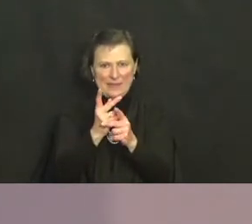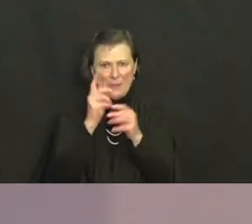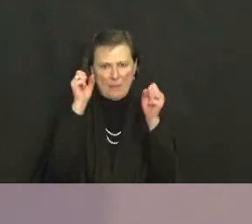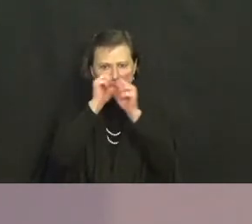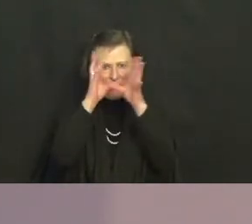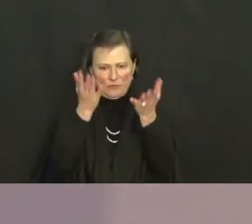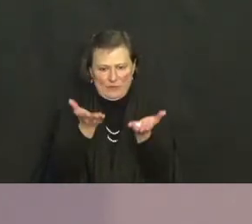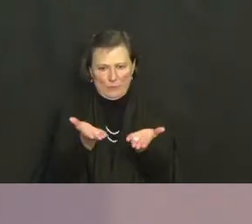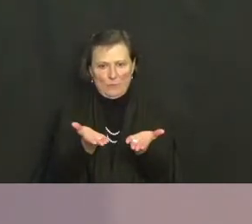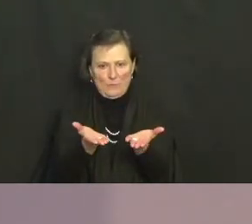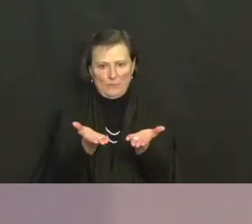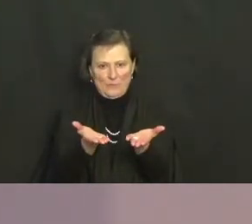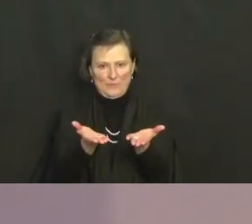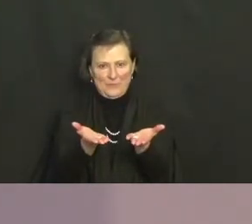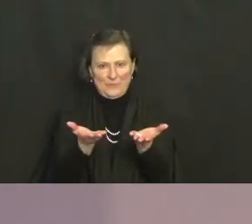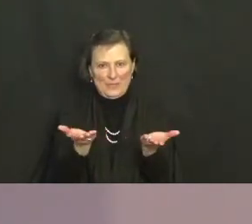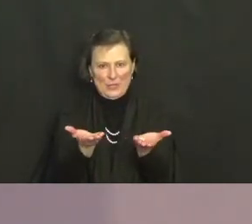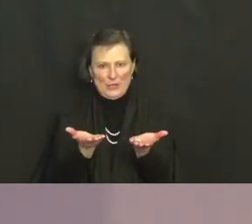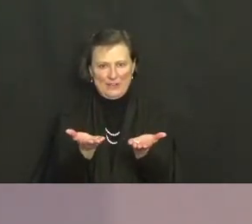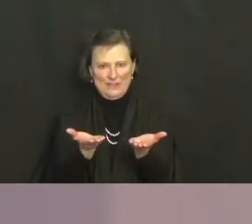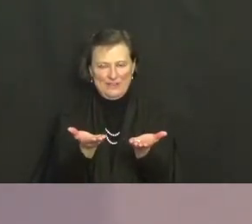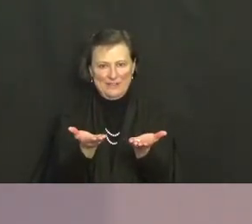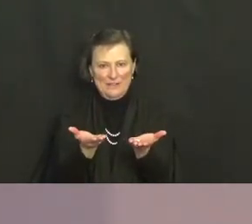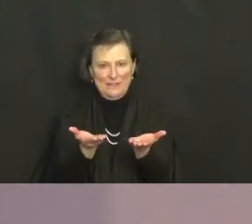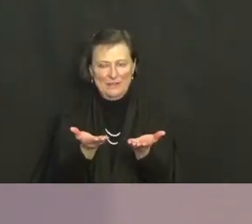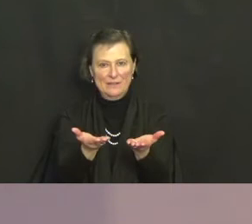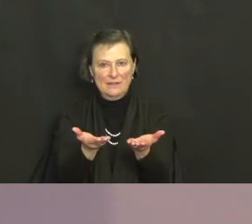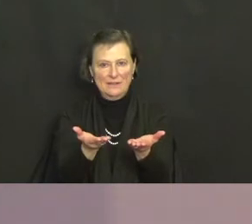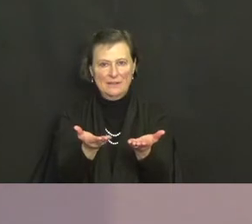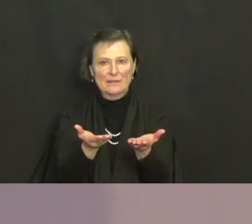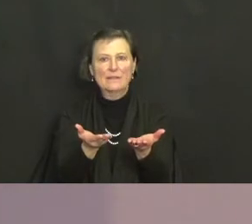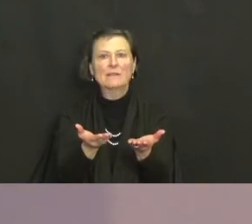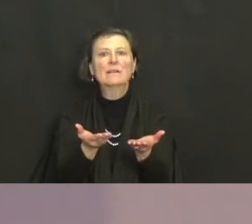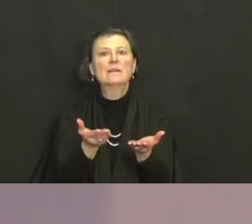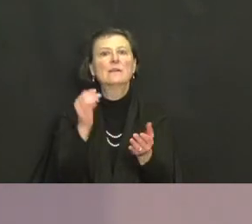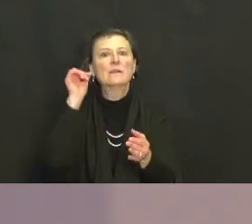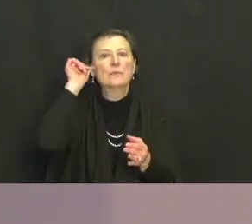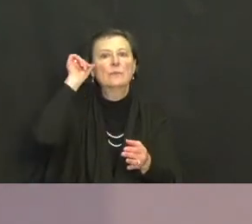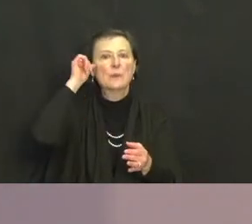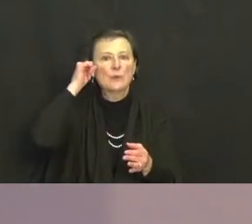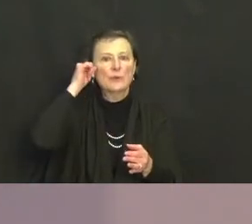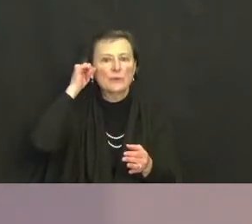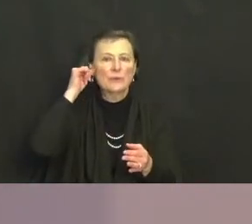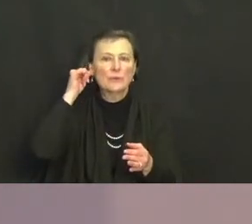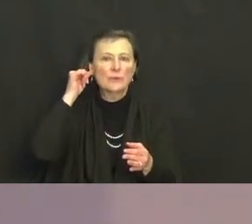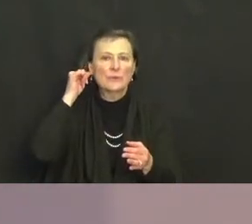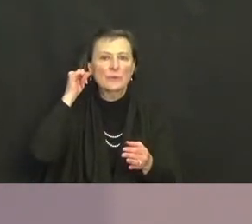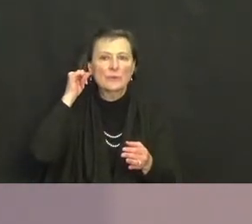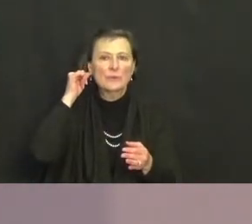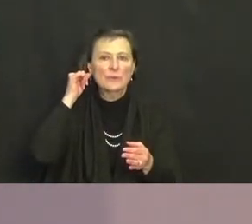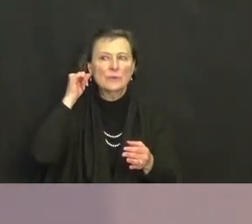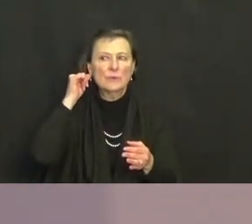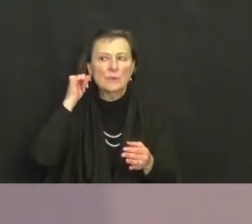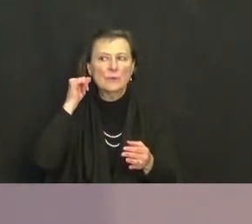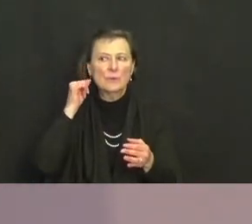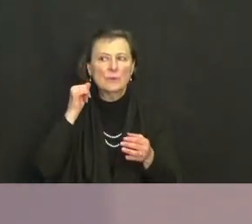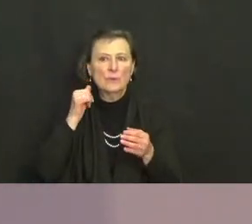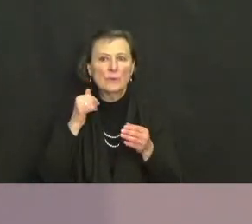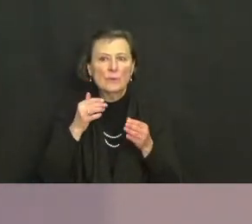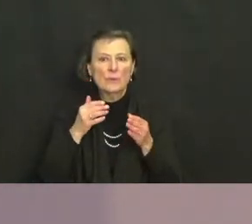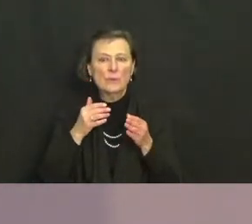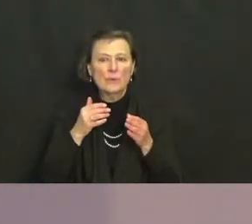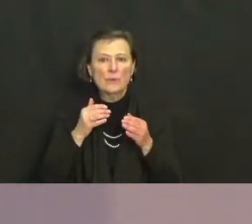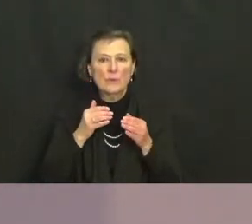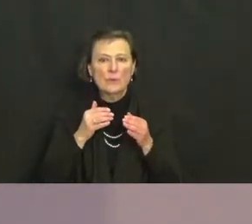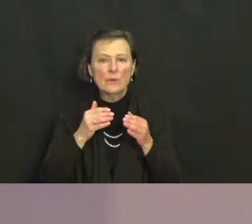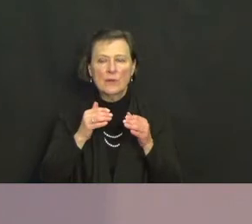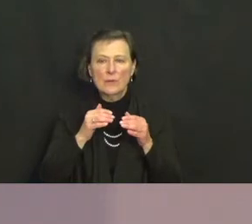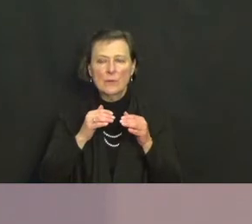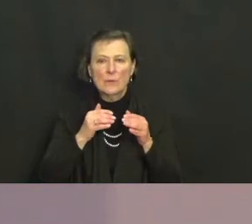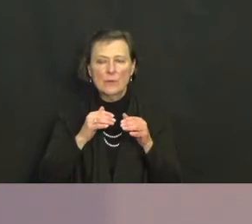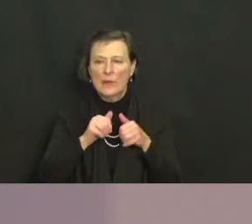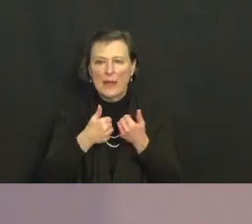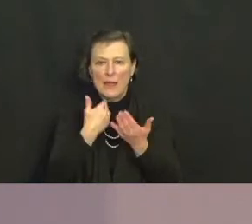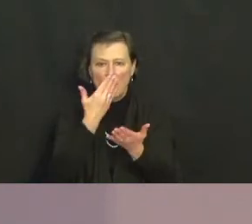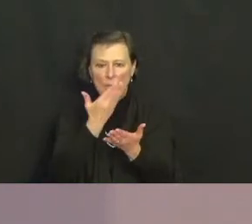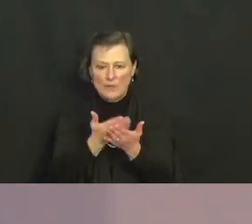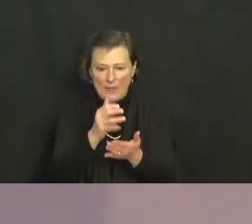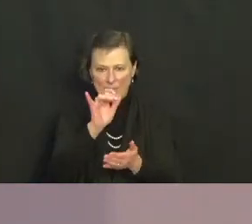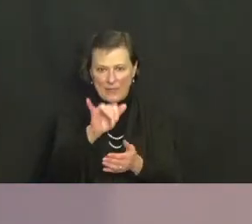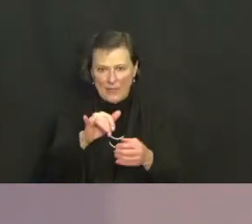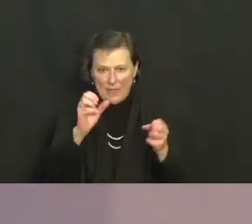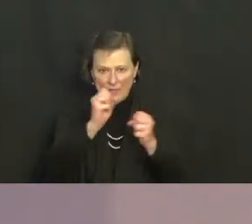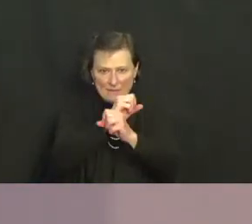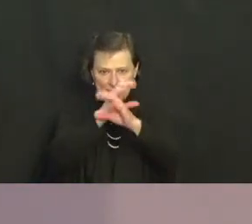Let us remember, that the way to that vision, is the path that Martin Luther King Jr. showed